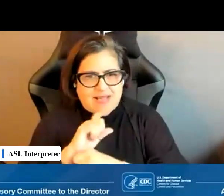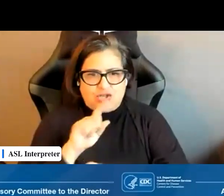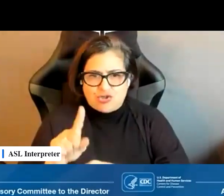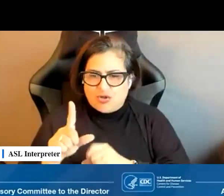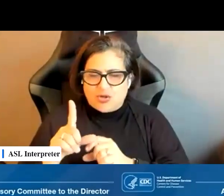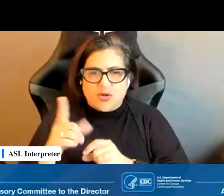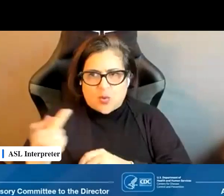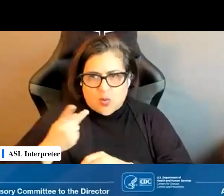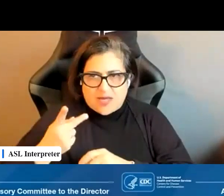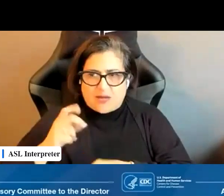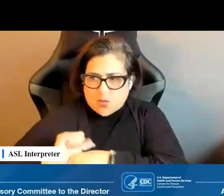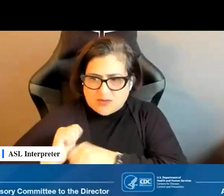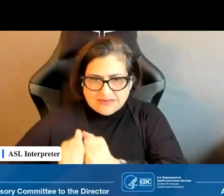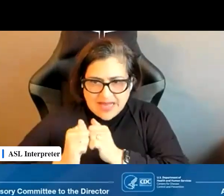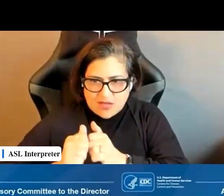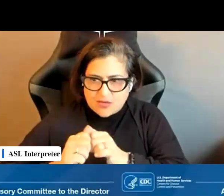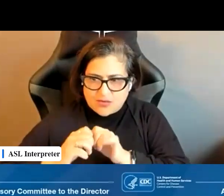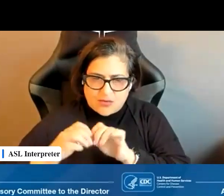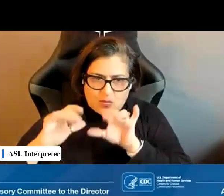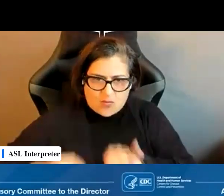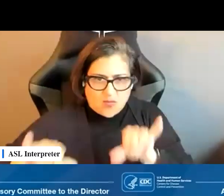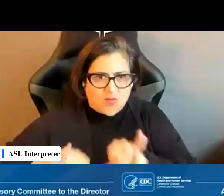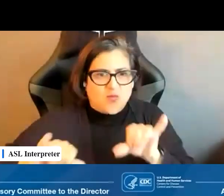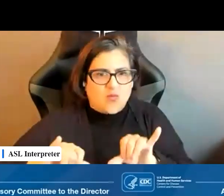I think that, I often say it's like, you know, I think what's going to enable us